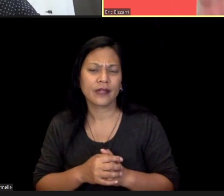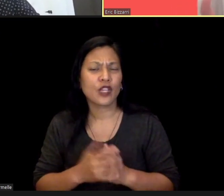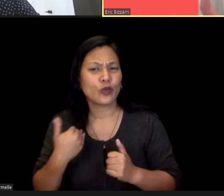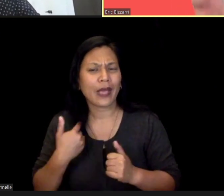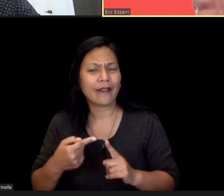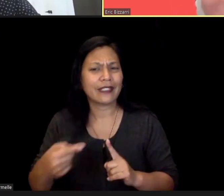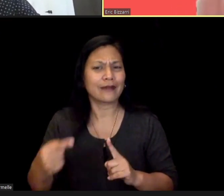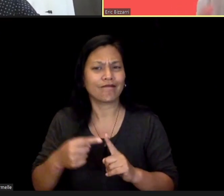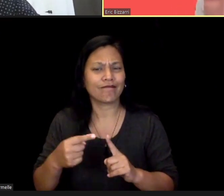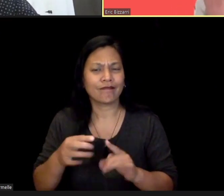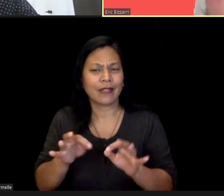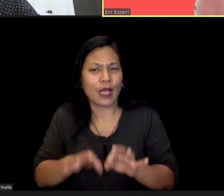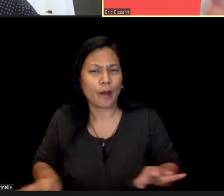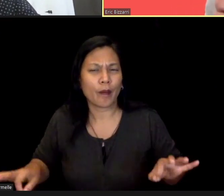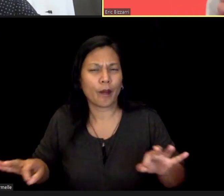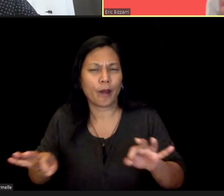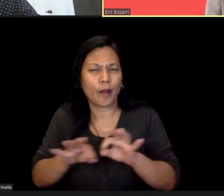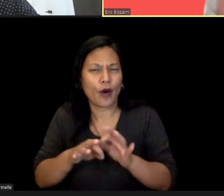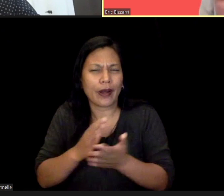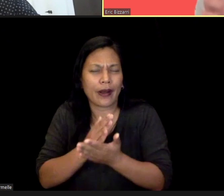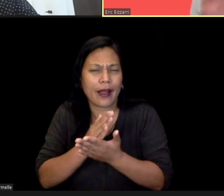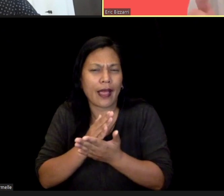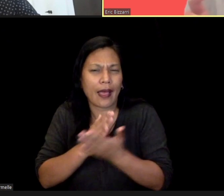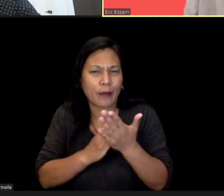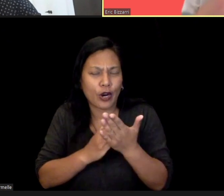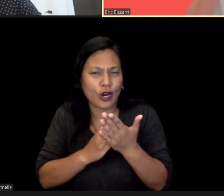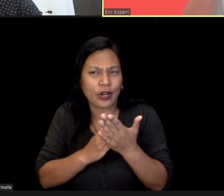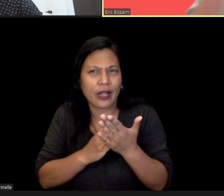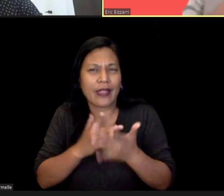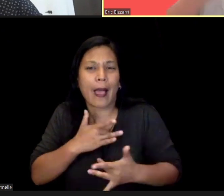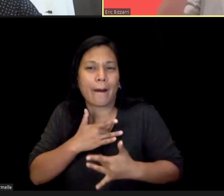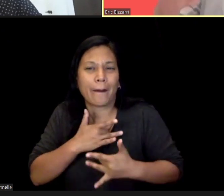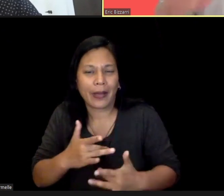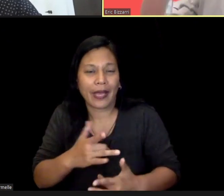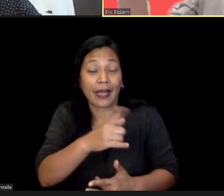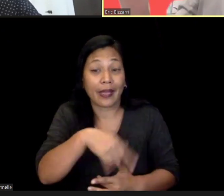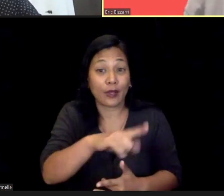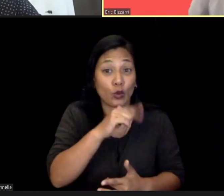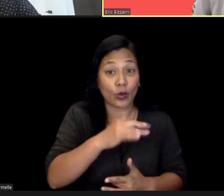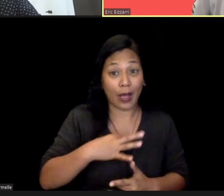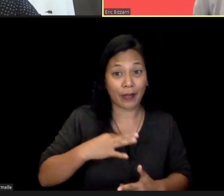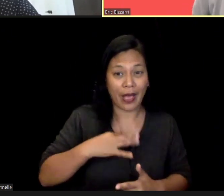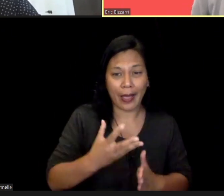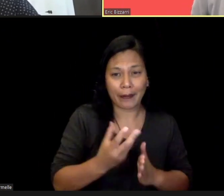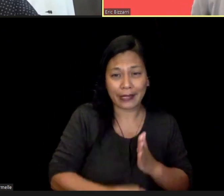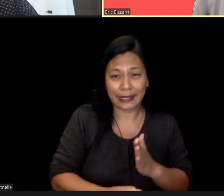element missing from most funding applications? Is there like a commonality there between what's missing?